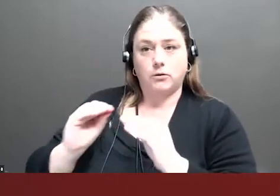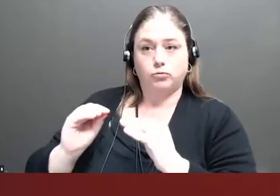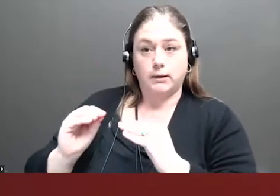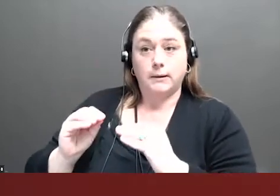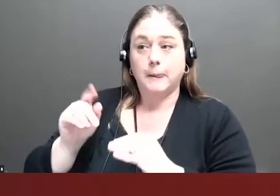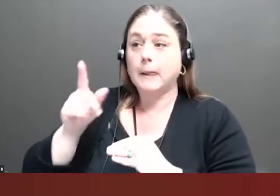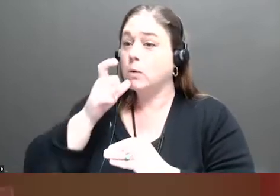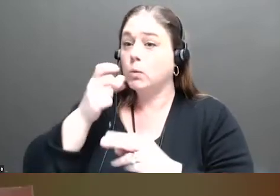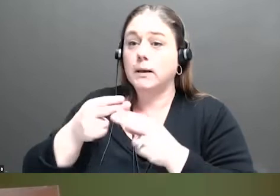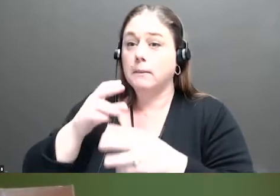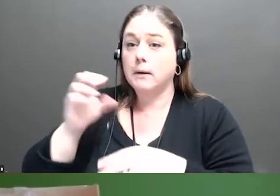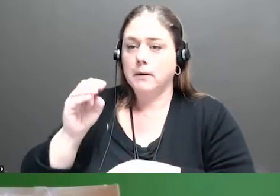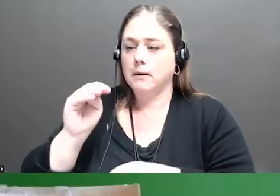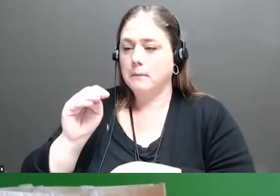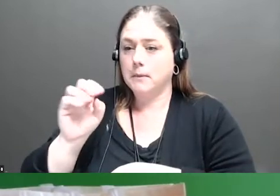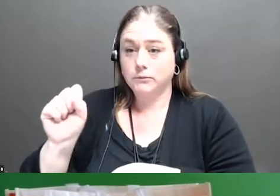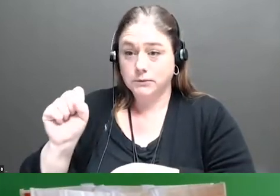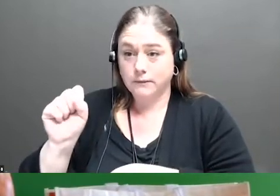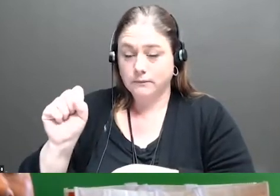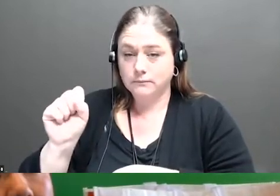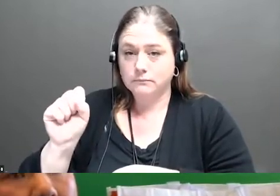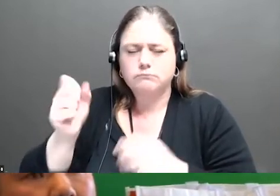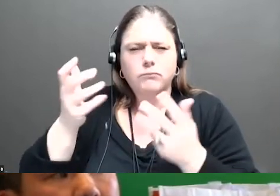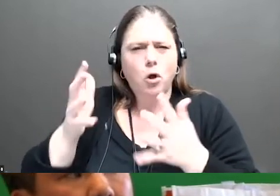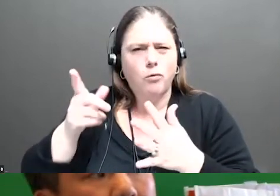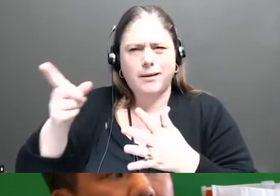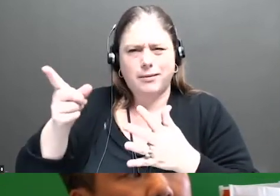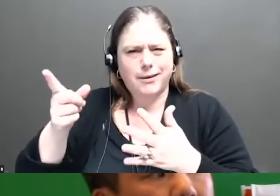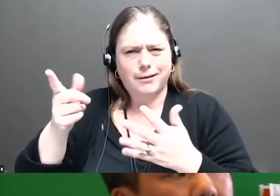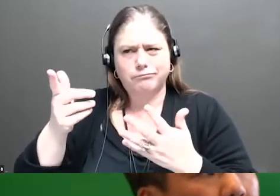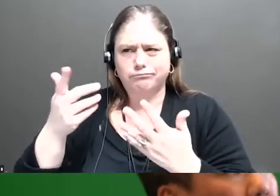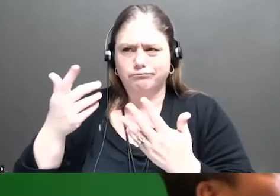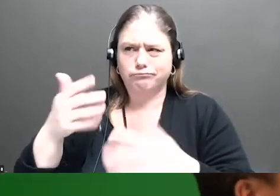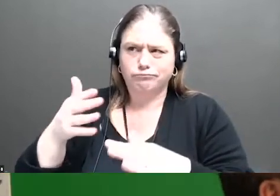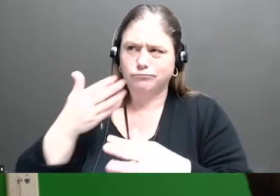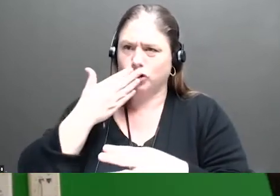and even though Microsoft is already an inclusive employer, they've learned something